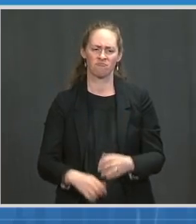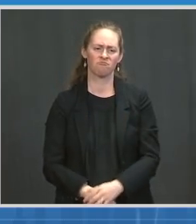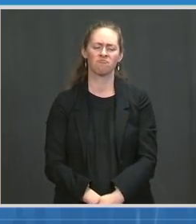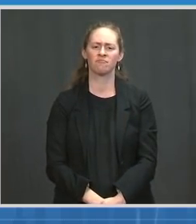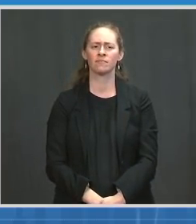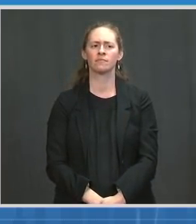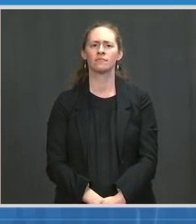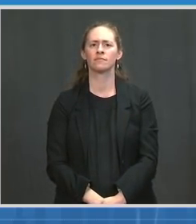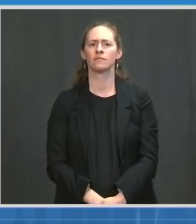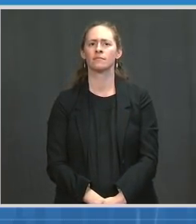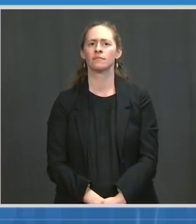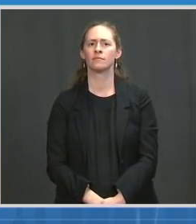Mr. Slavitt: Great. Next question.